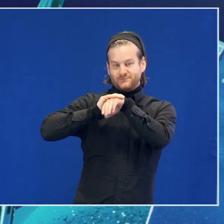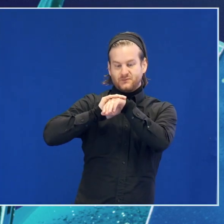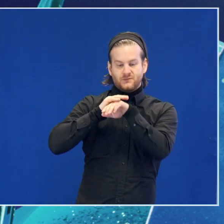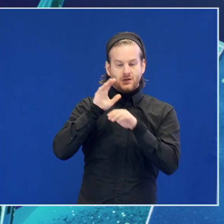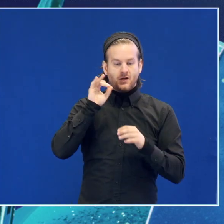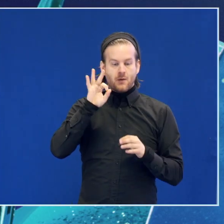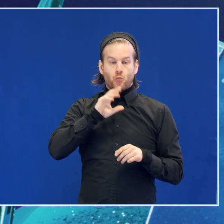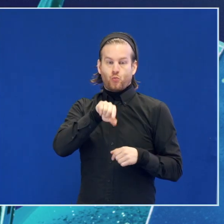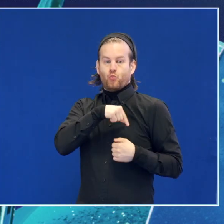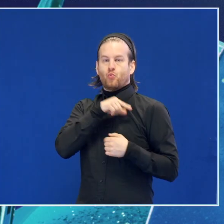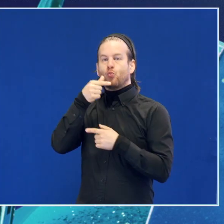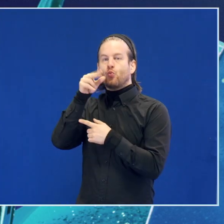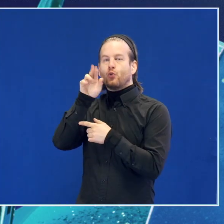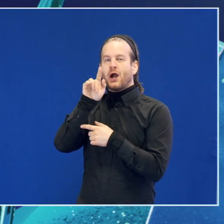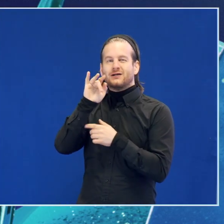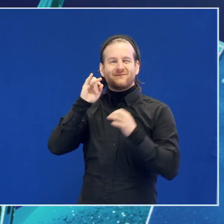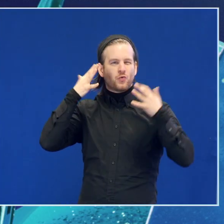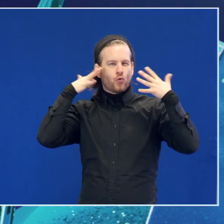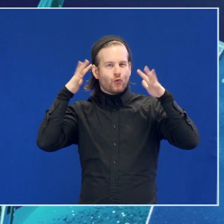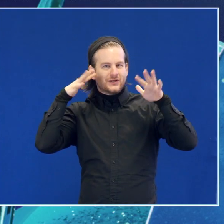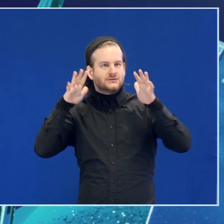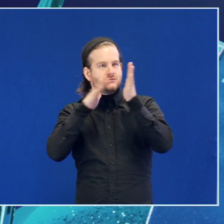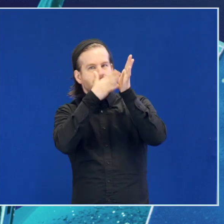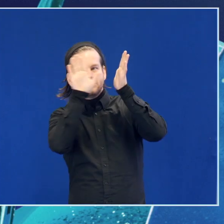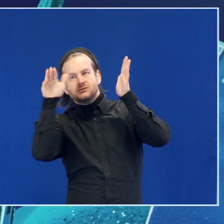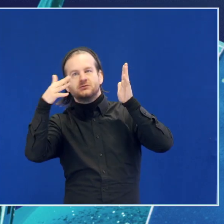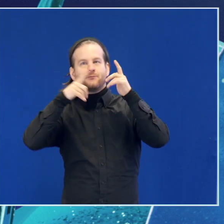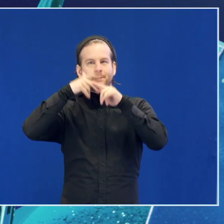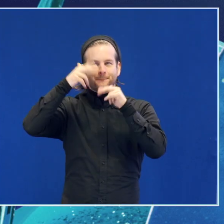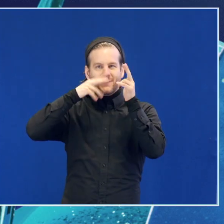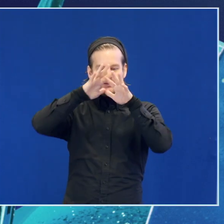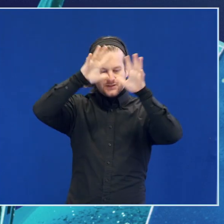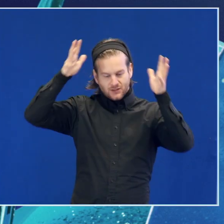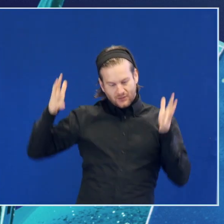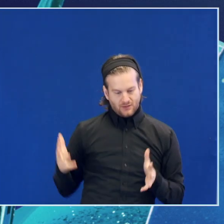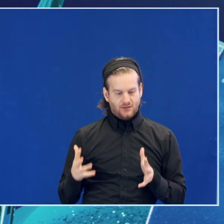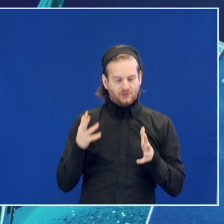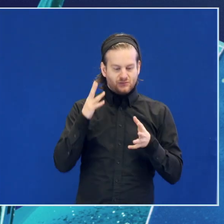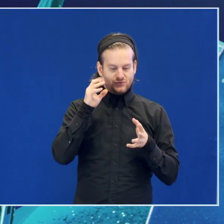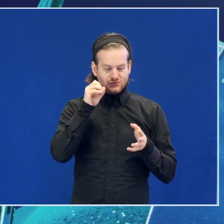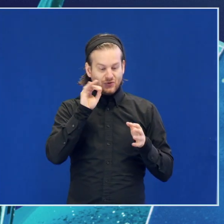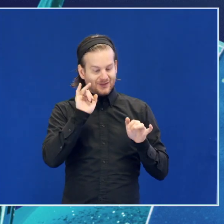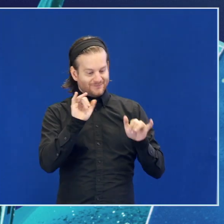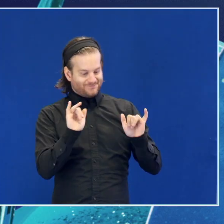Acoustics continues to be one of the biggest pain points when it comes to designing for neuroinclusion.